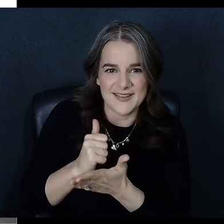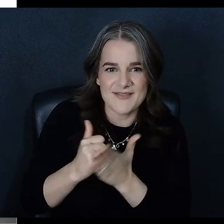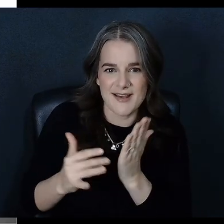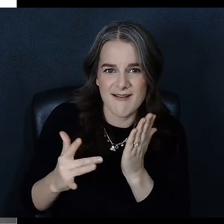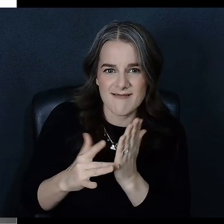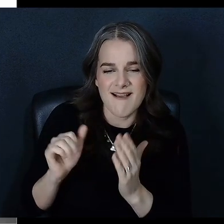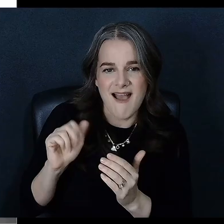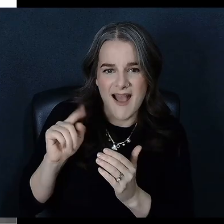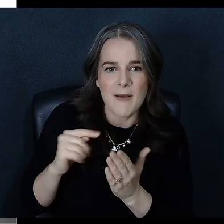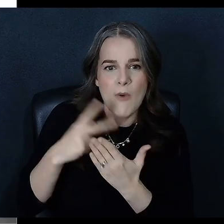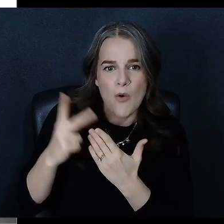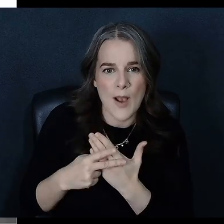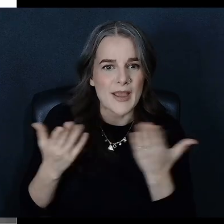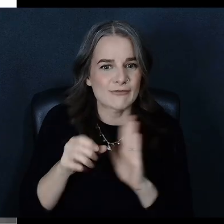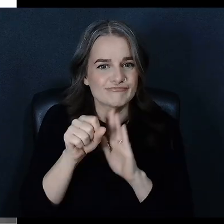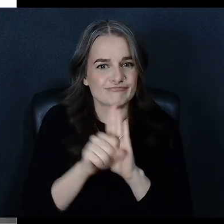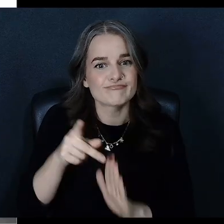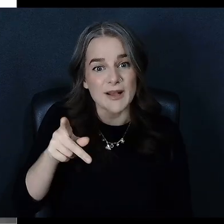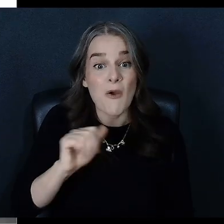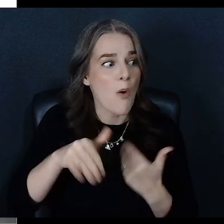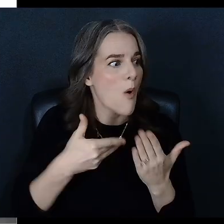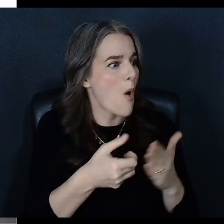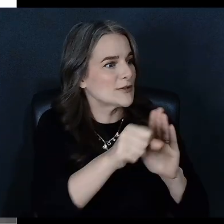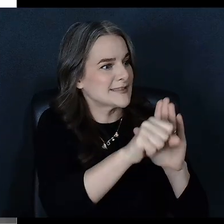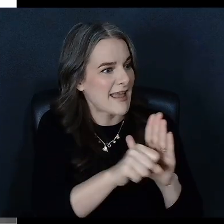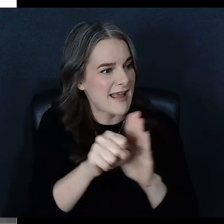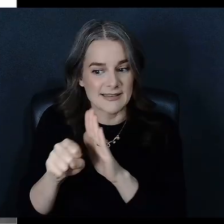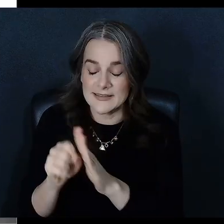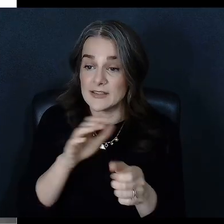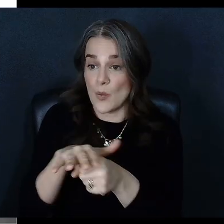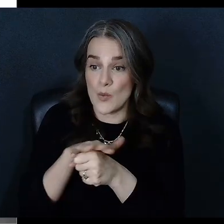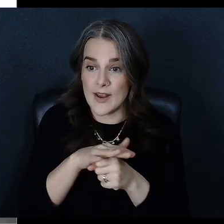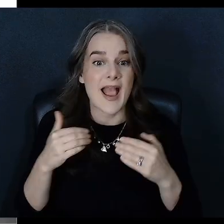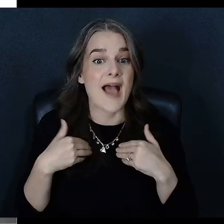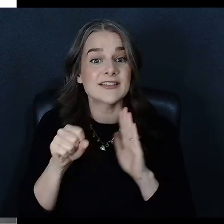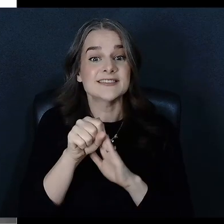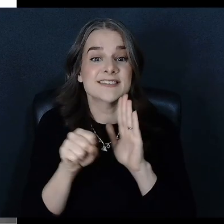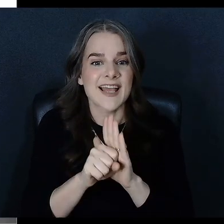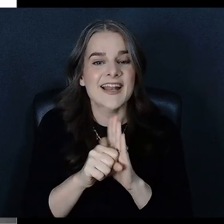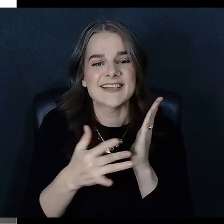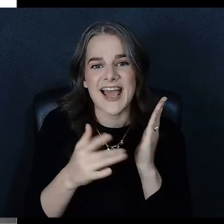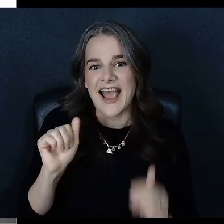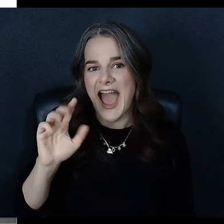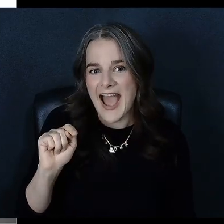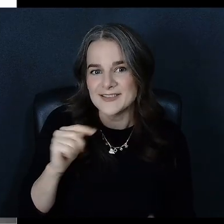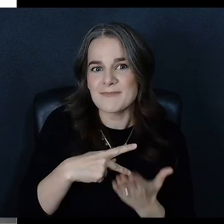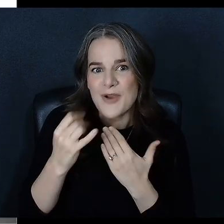Every state and territory does have a state Tech Act project. And actually, Mike will talk a little bit about his